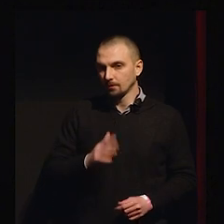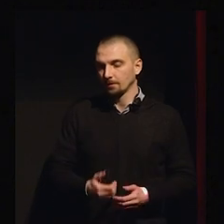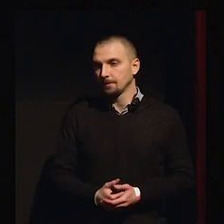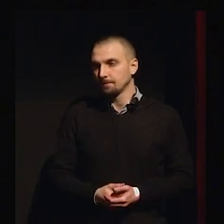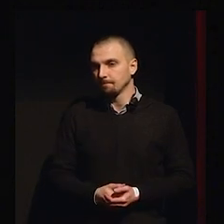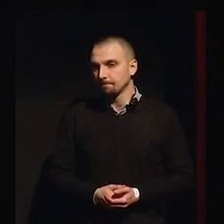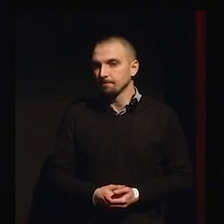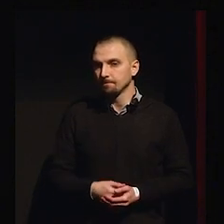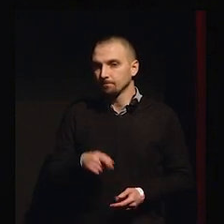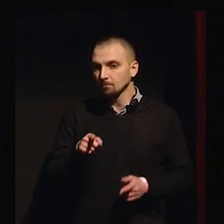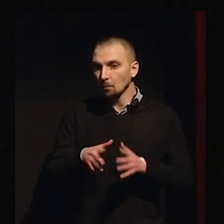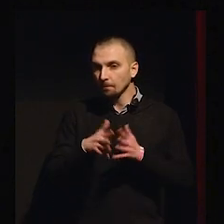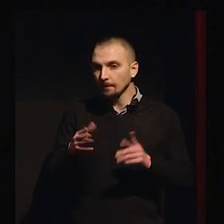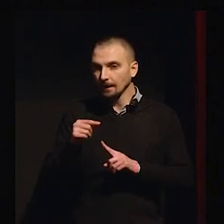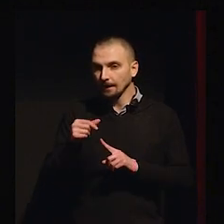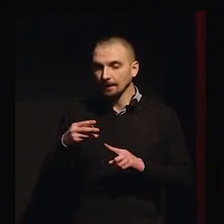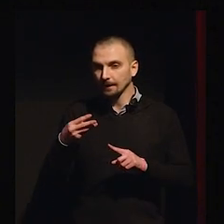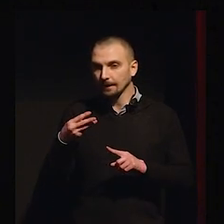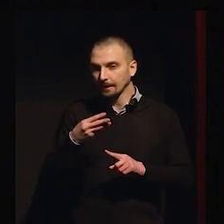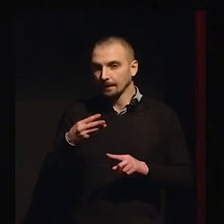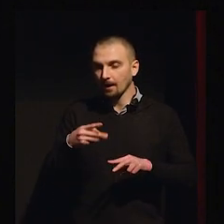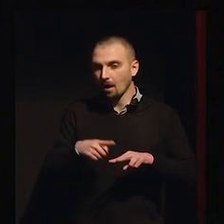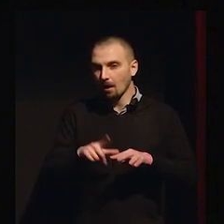Before these big ideals, there was one thing that was emphasized.